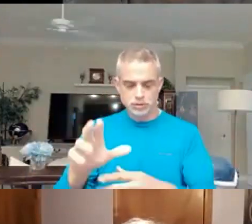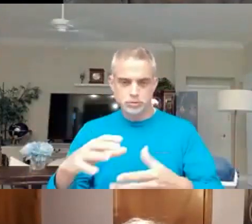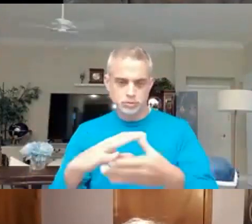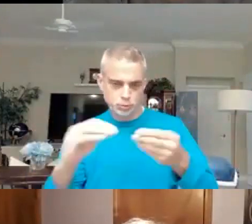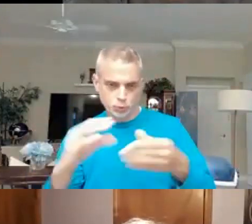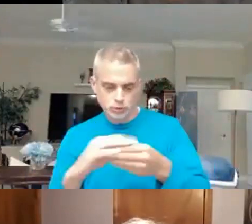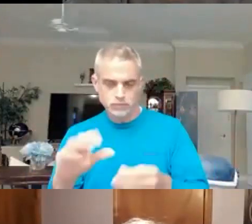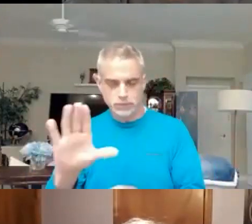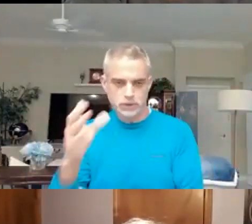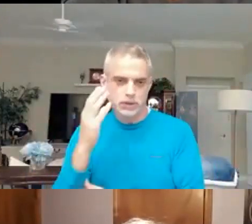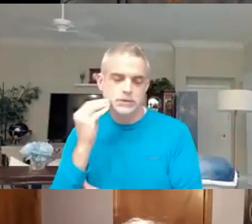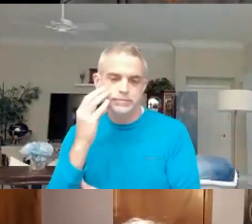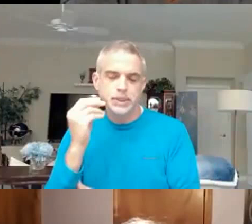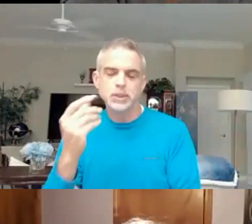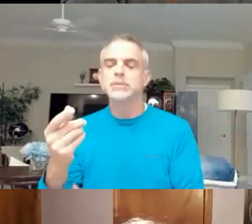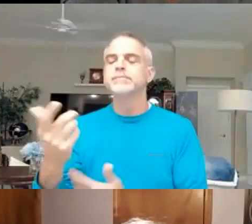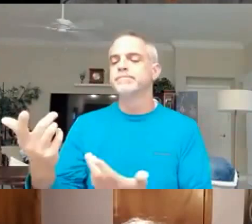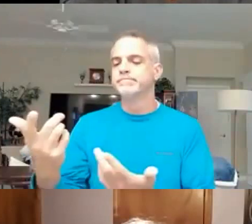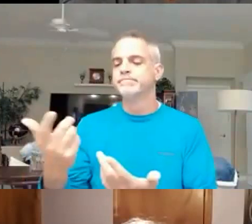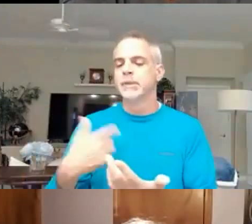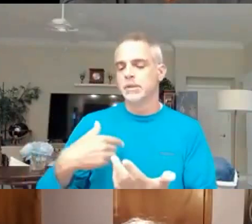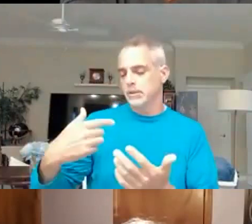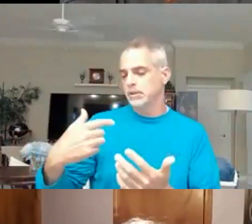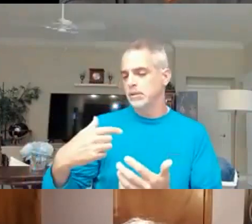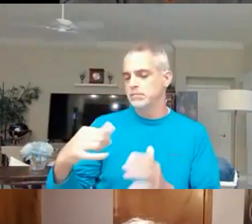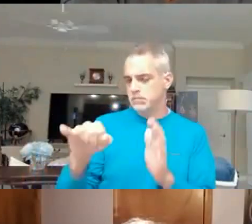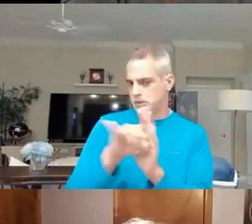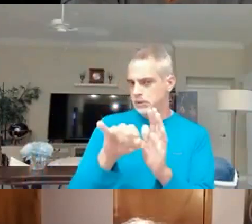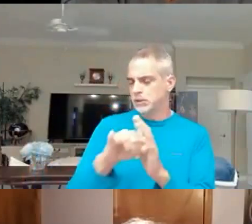on the panel share their stories and their experiences